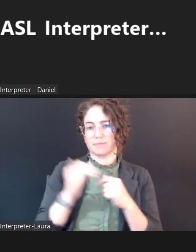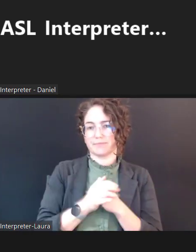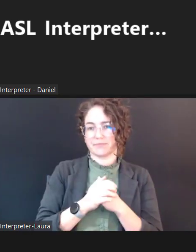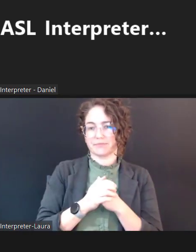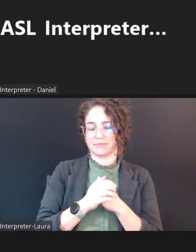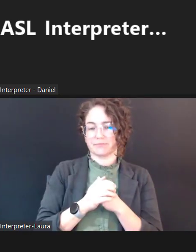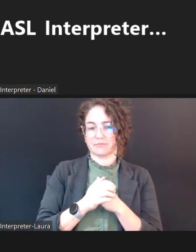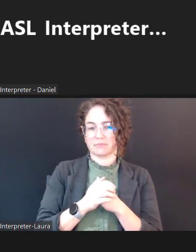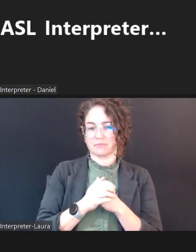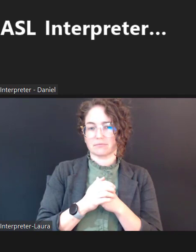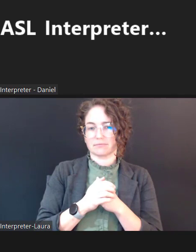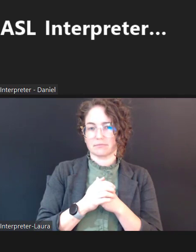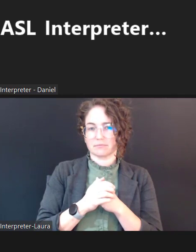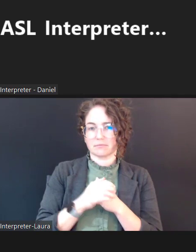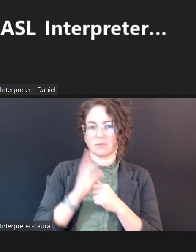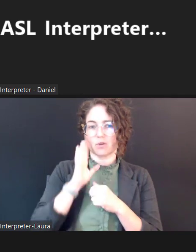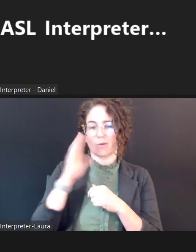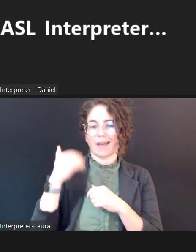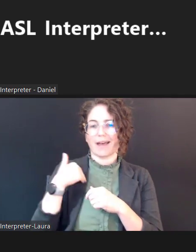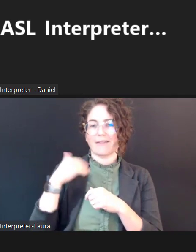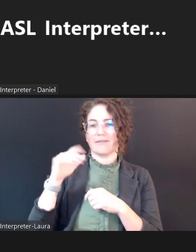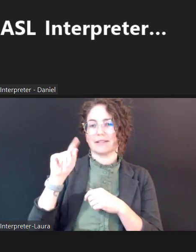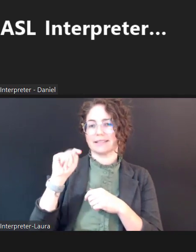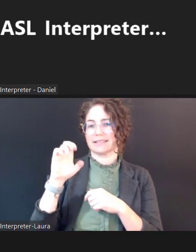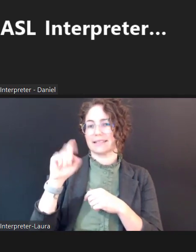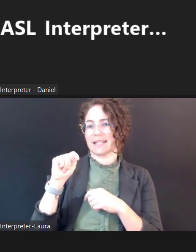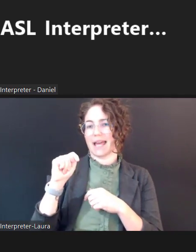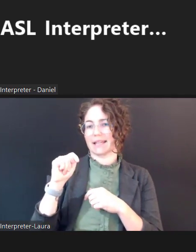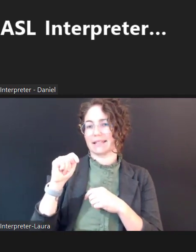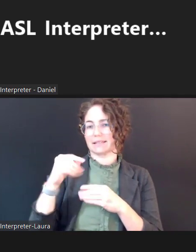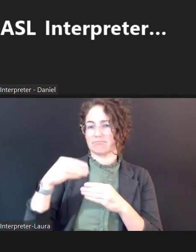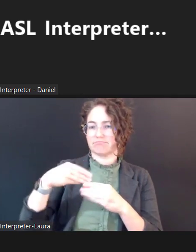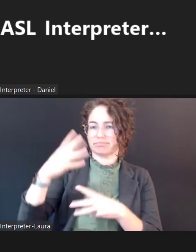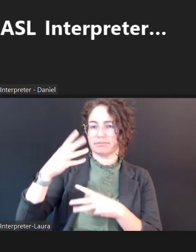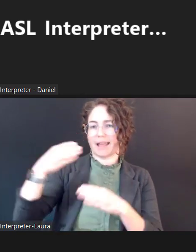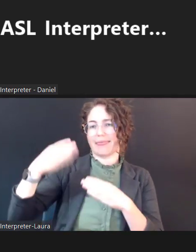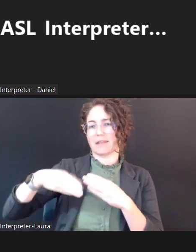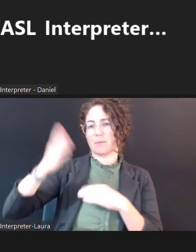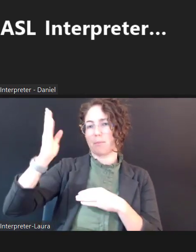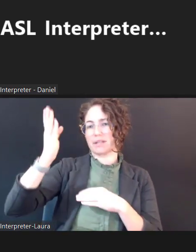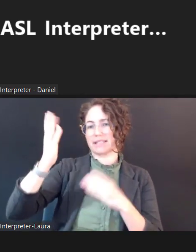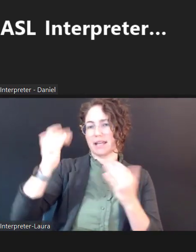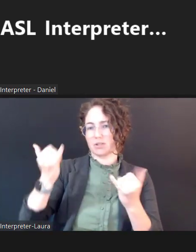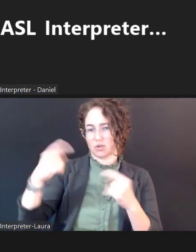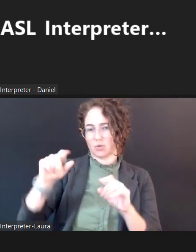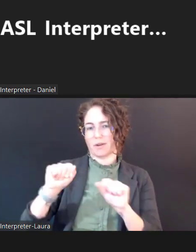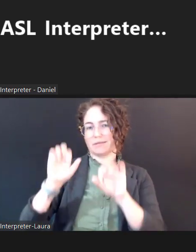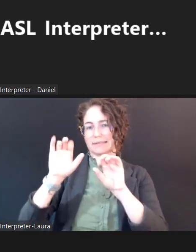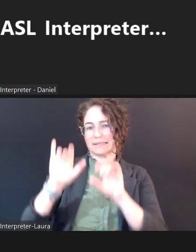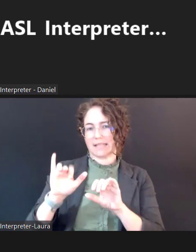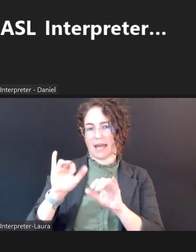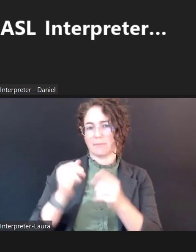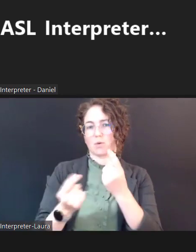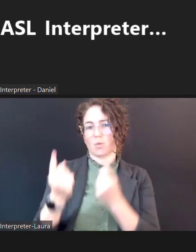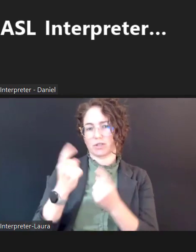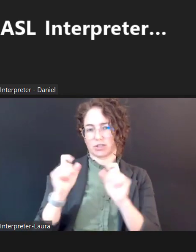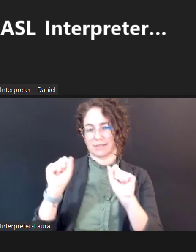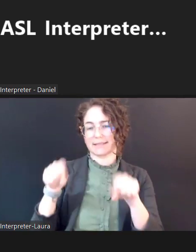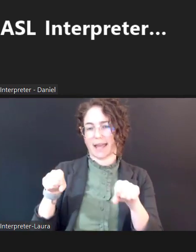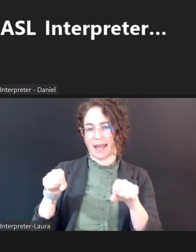presentation today into which you can type any questions that come up for you during our presentation today.